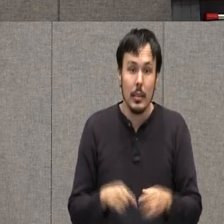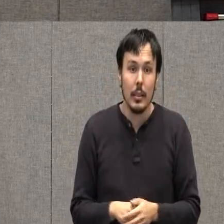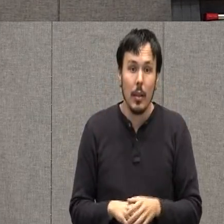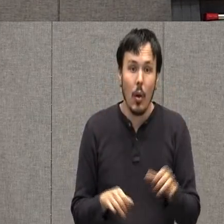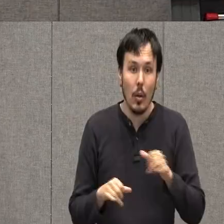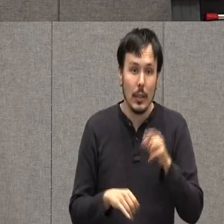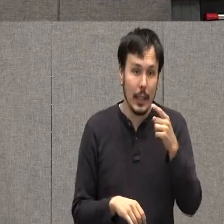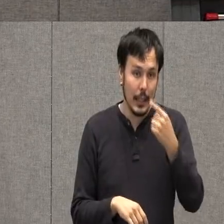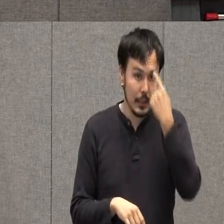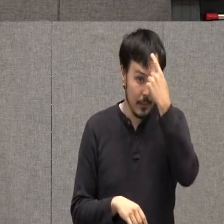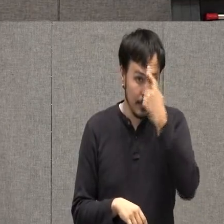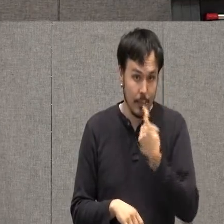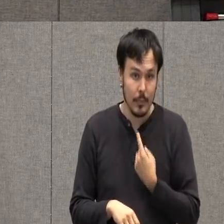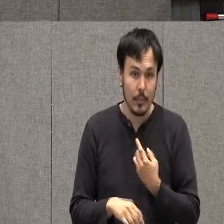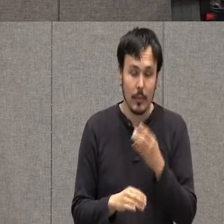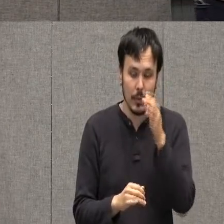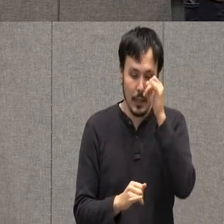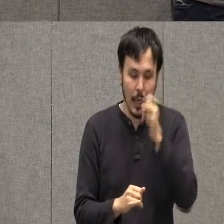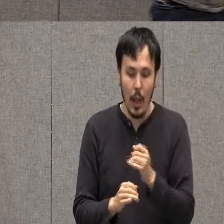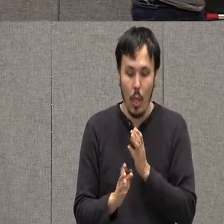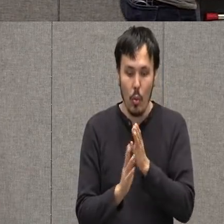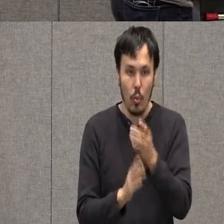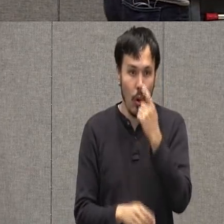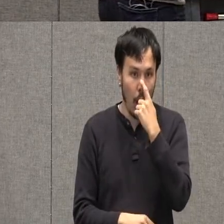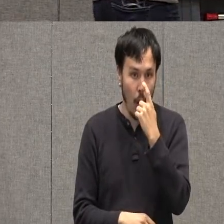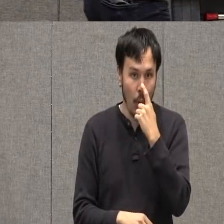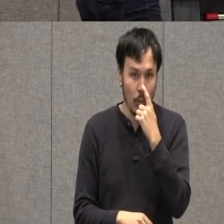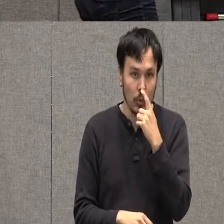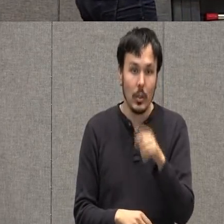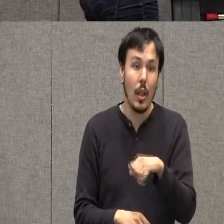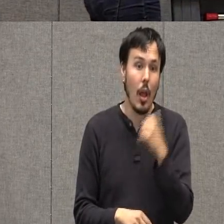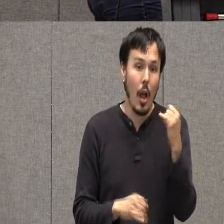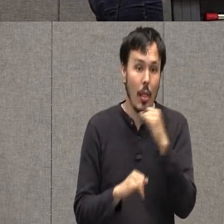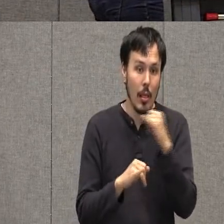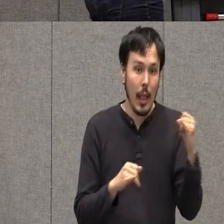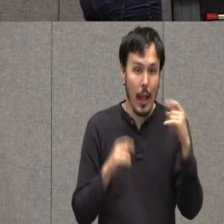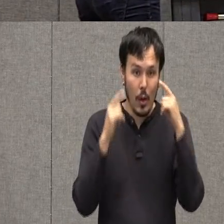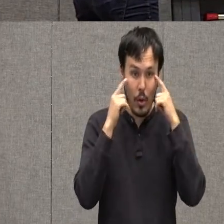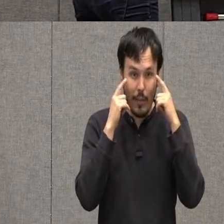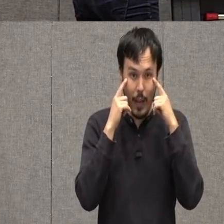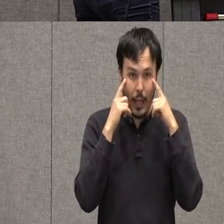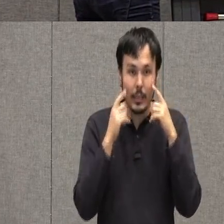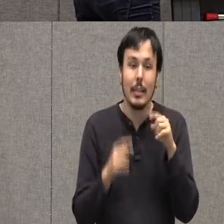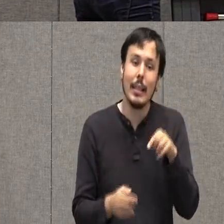and this line across here goes through your eyes. So this helps you place those features.